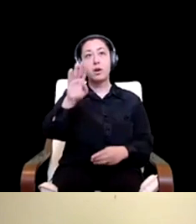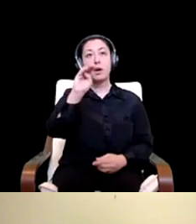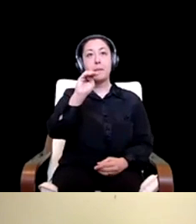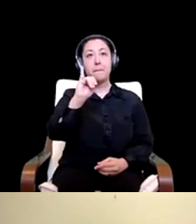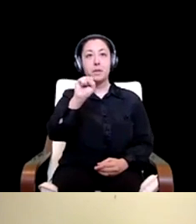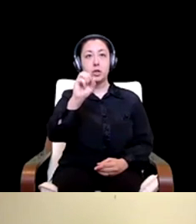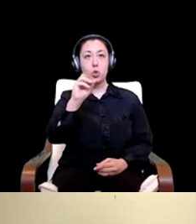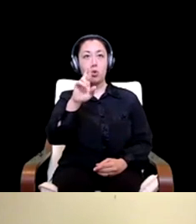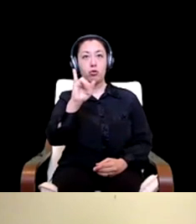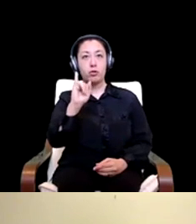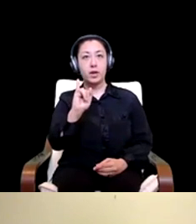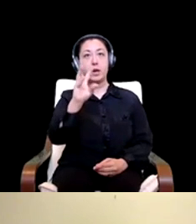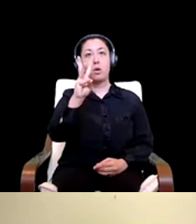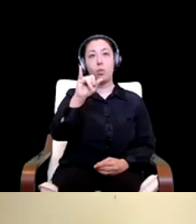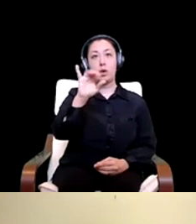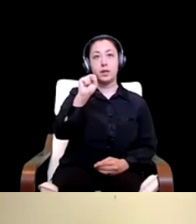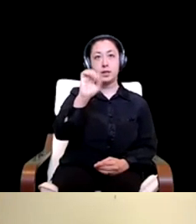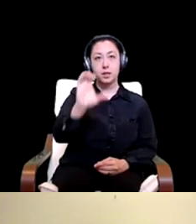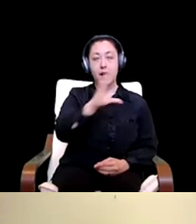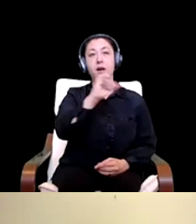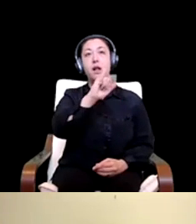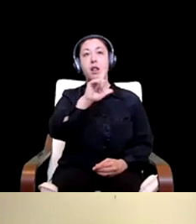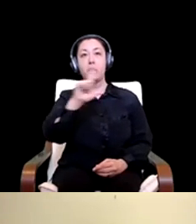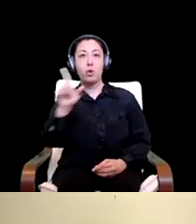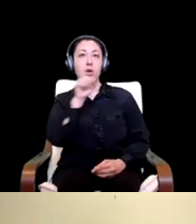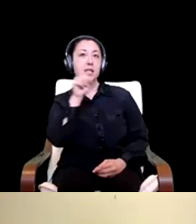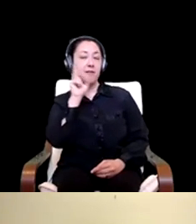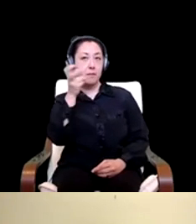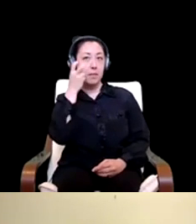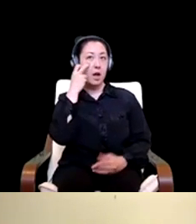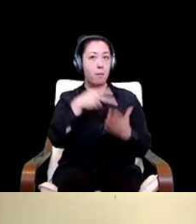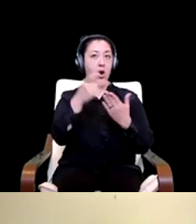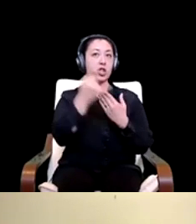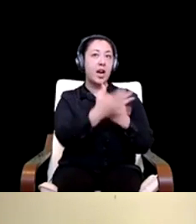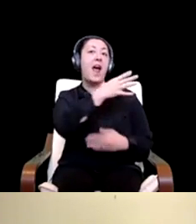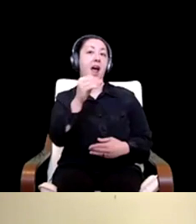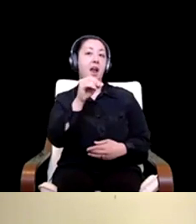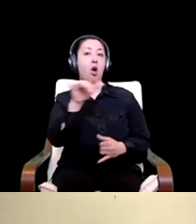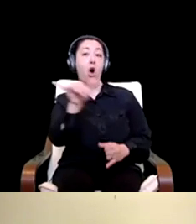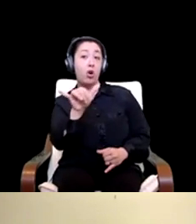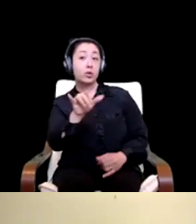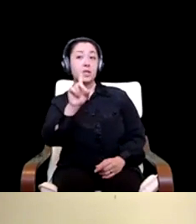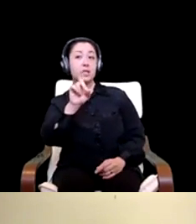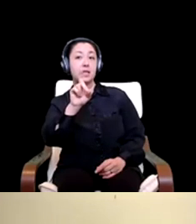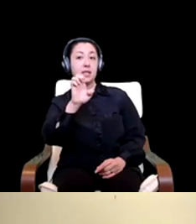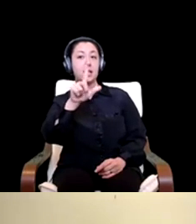projects and the delta gamma center. That will be put into the chat now so that if you